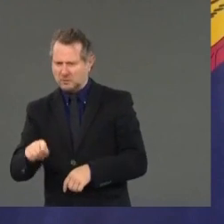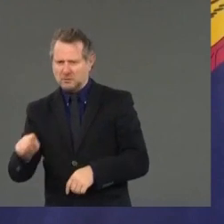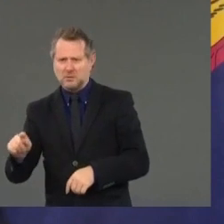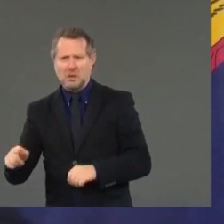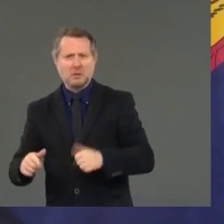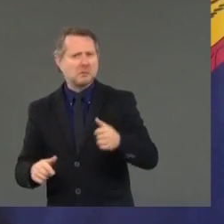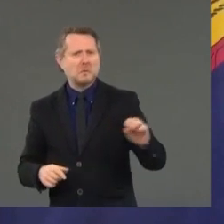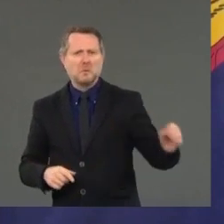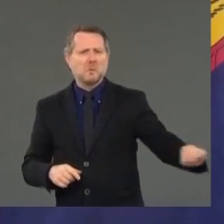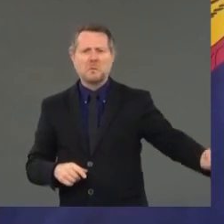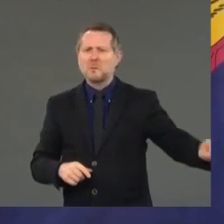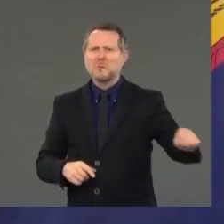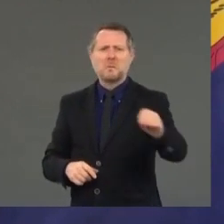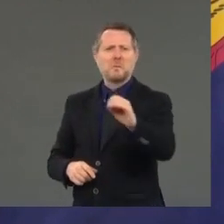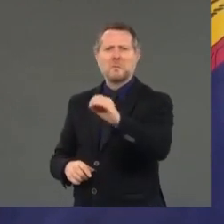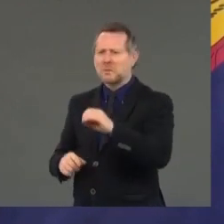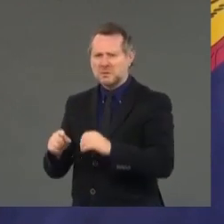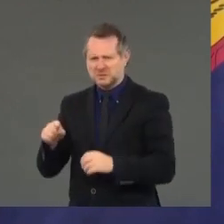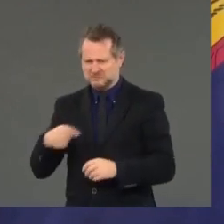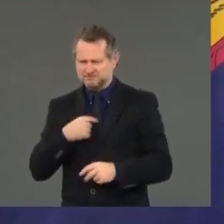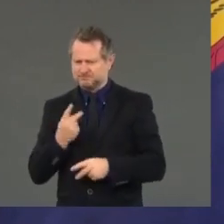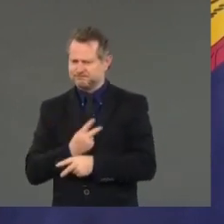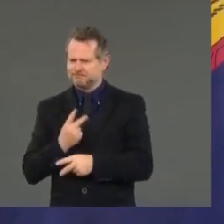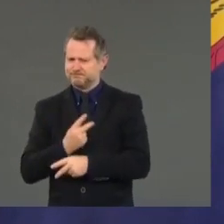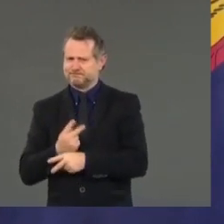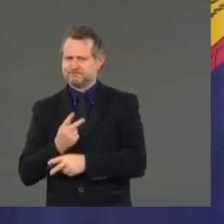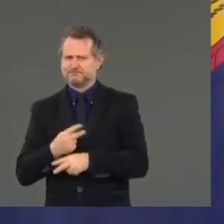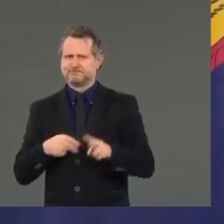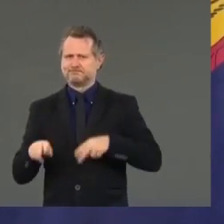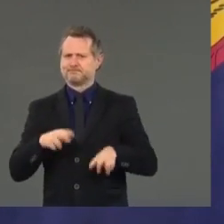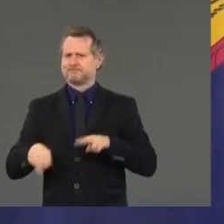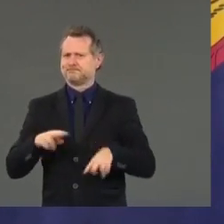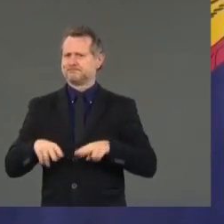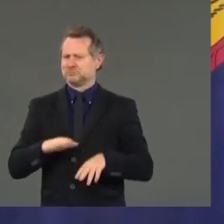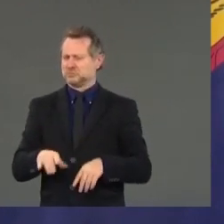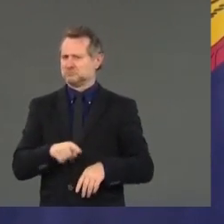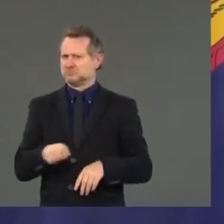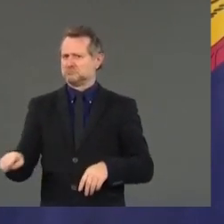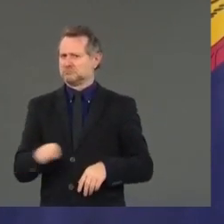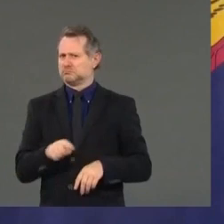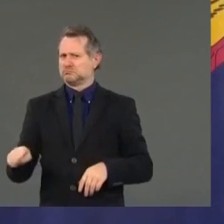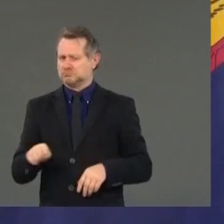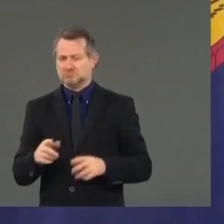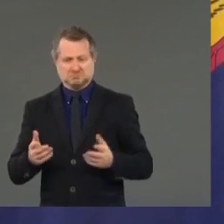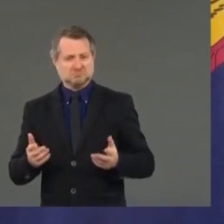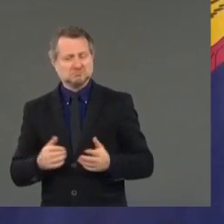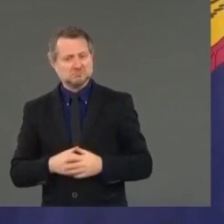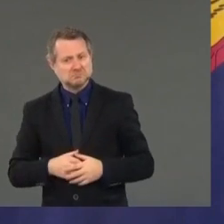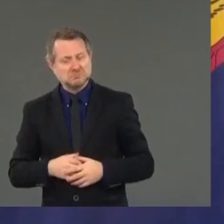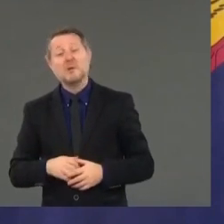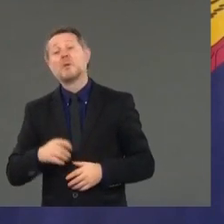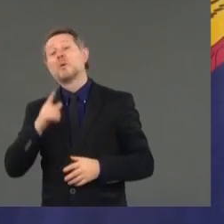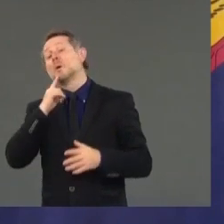AMONG THESE CHILDREN? WHY ARE THESE CHILDREN AFFECTED WHEN OTHER CHILDREN AREN'T